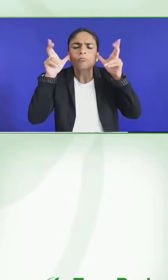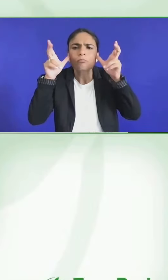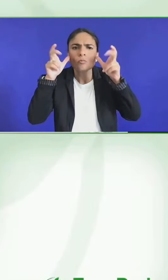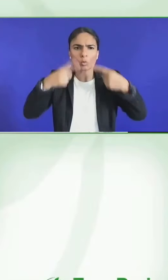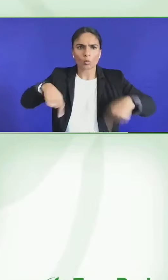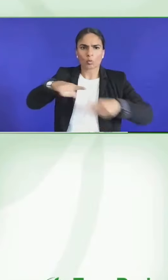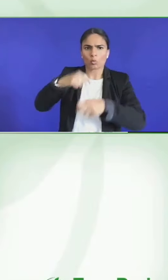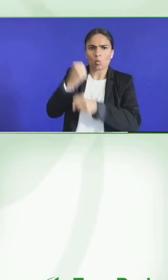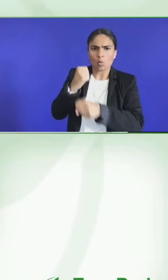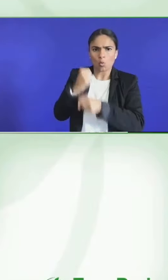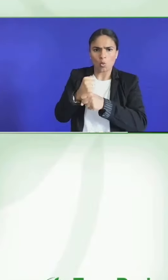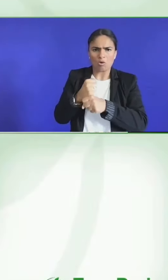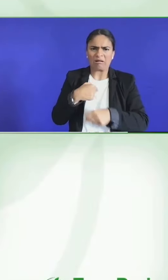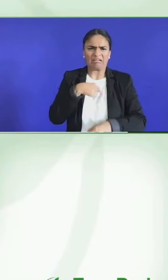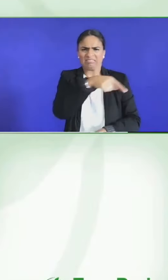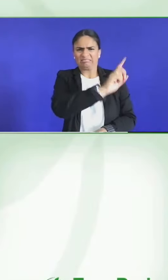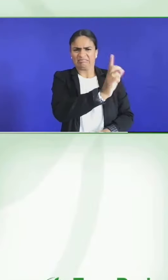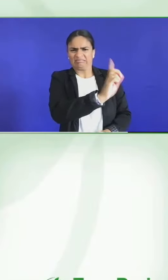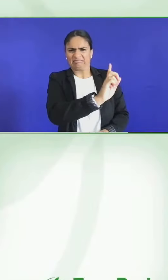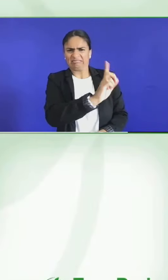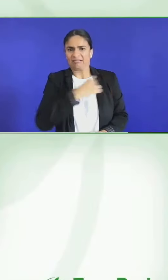there's a lot to say about that, I think.